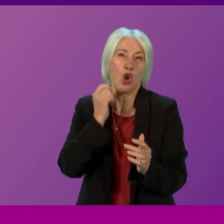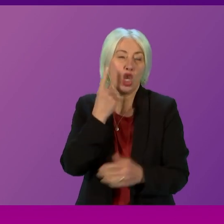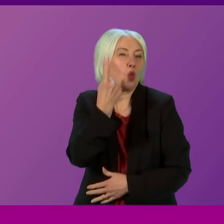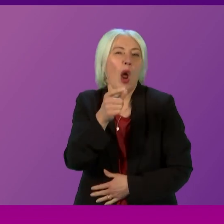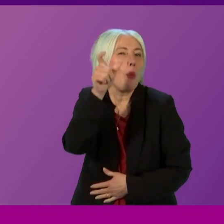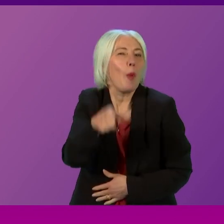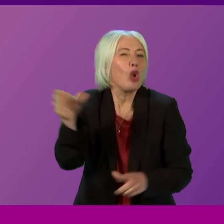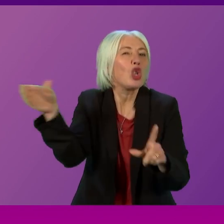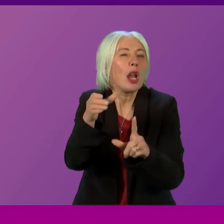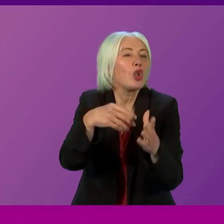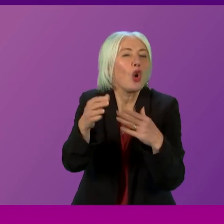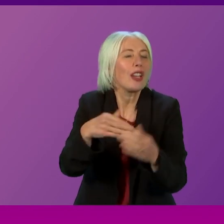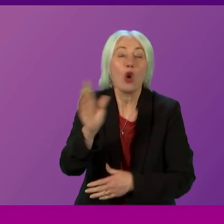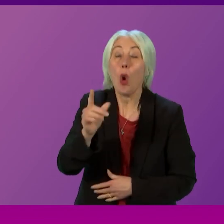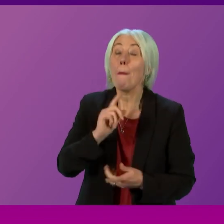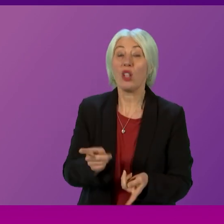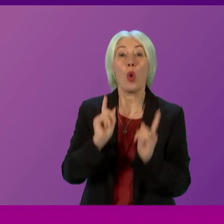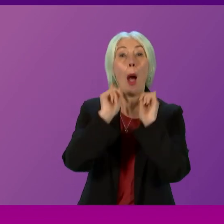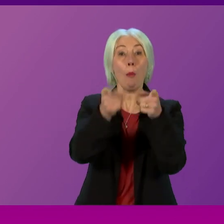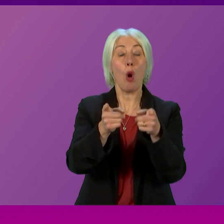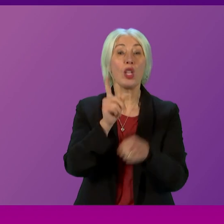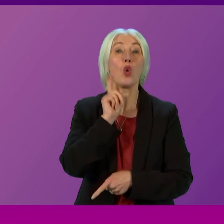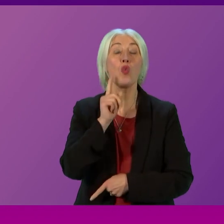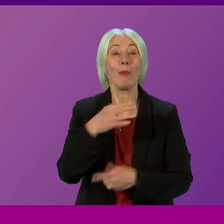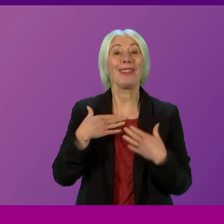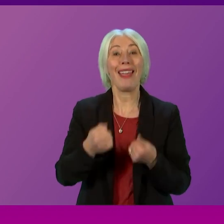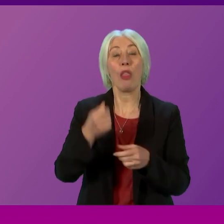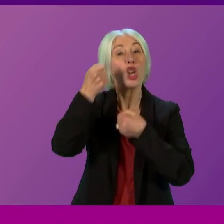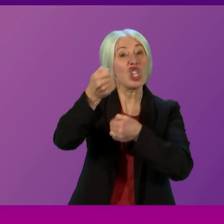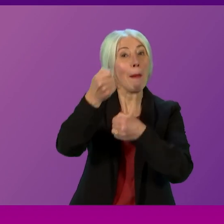but there is no doubt that the appointment of a women’s health champion is an important part